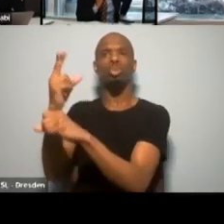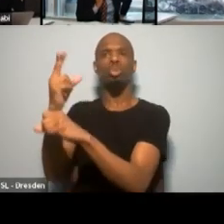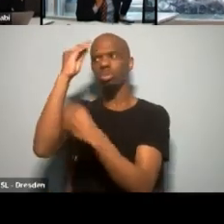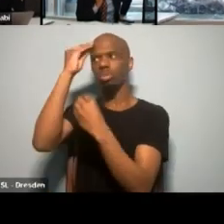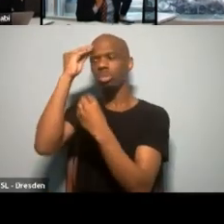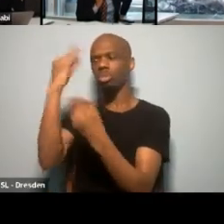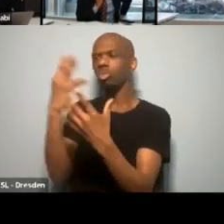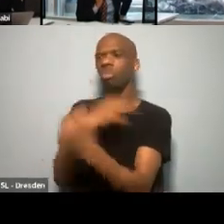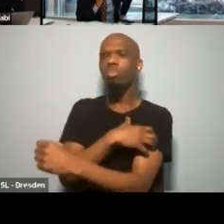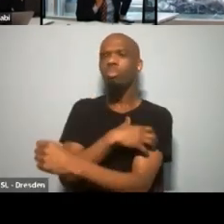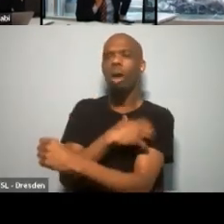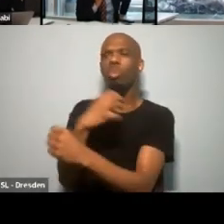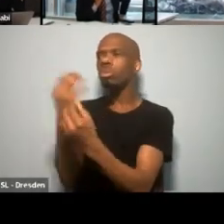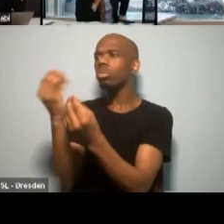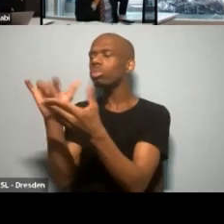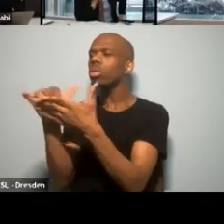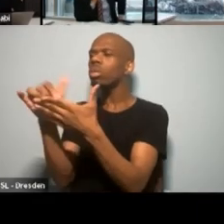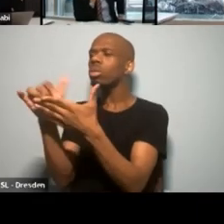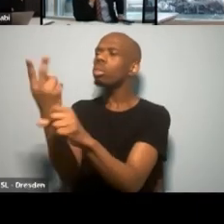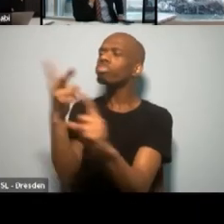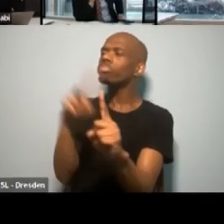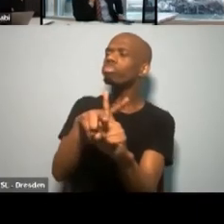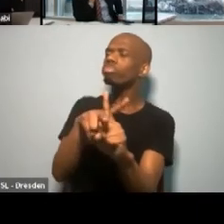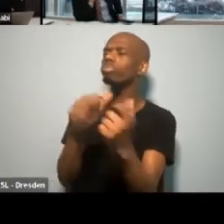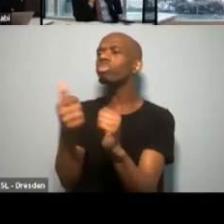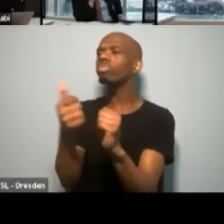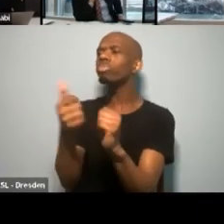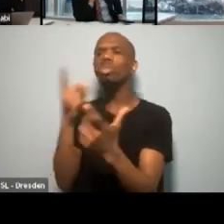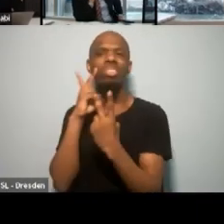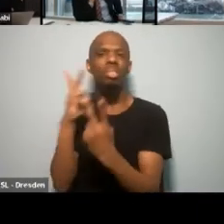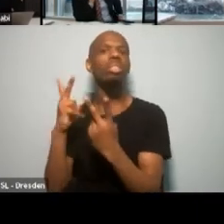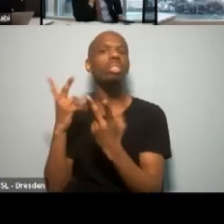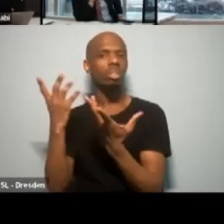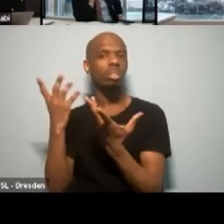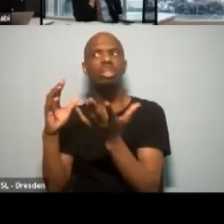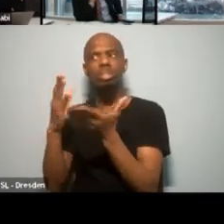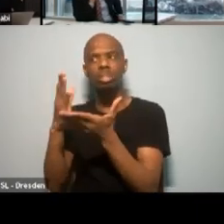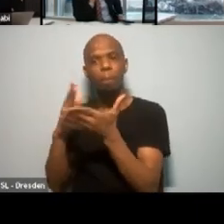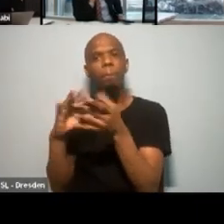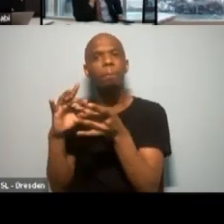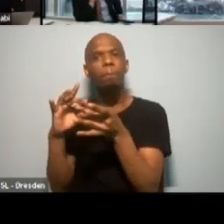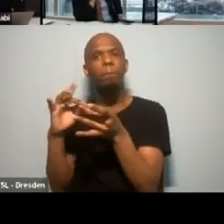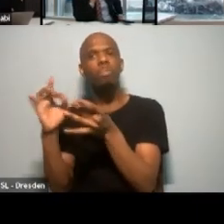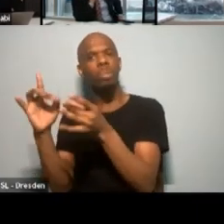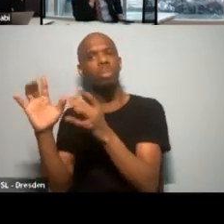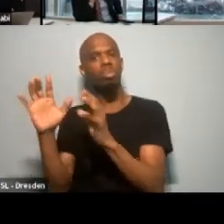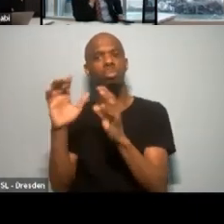coordinating the actions and the policies to be strategic enough, not just leaving it